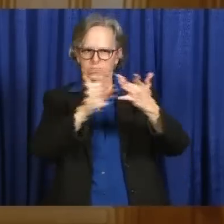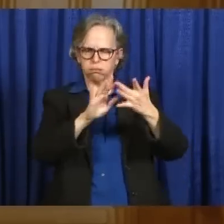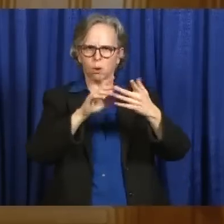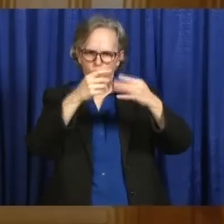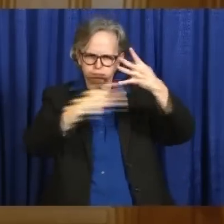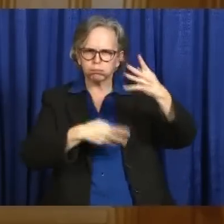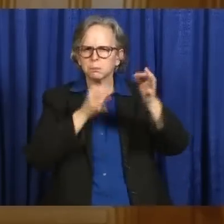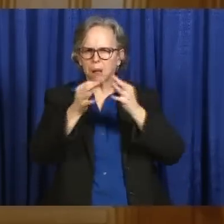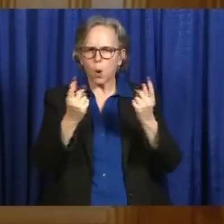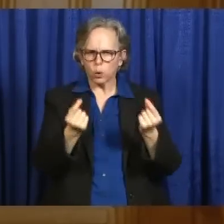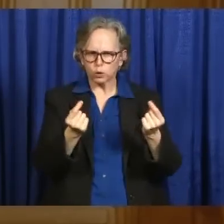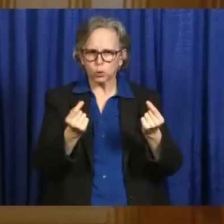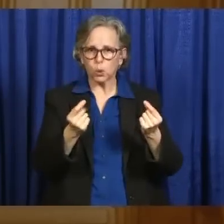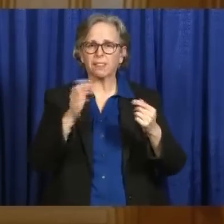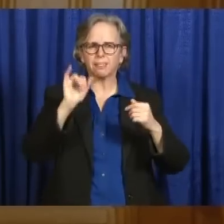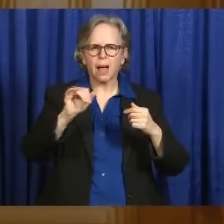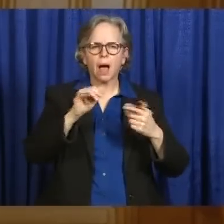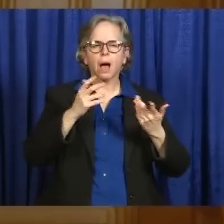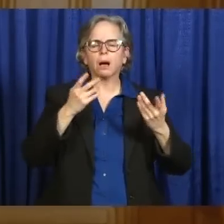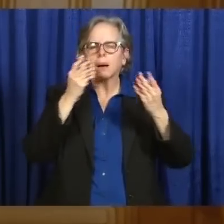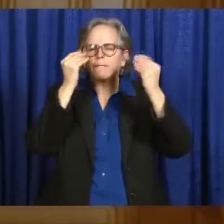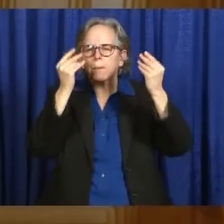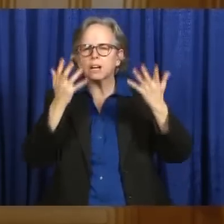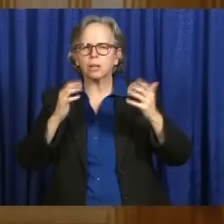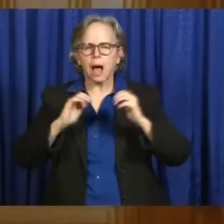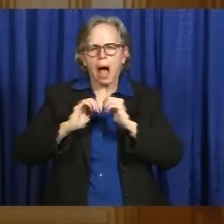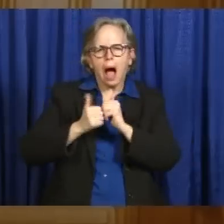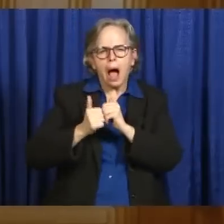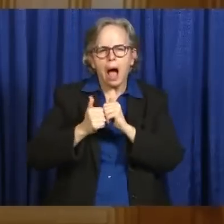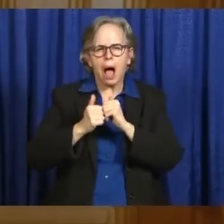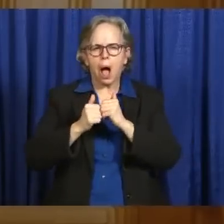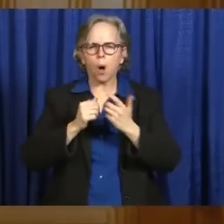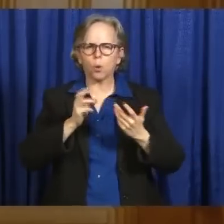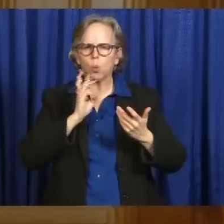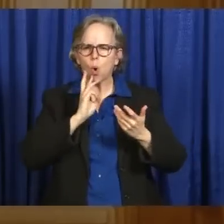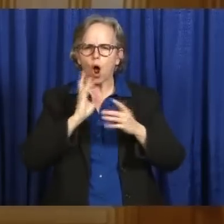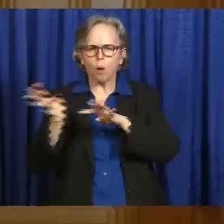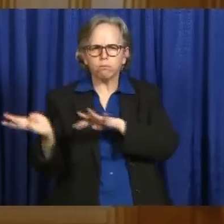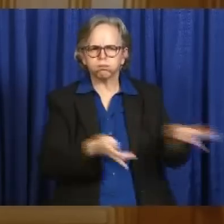NORMAL PLACE WE LOOK FOR INFORMATION . THERE WILL ALSO